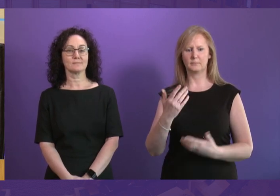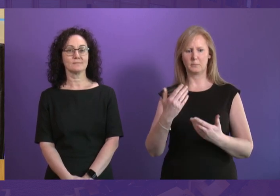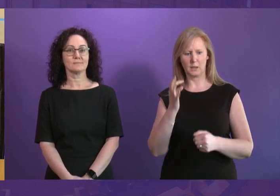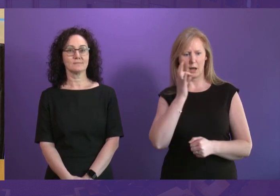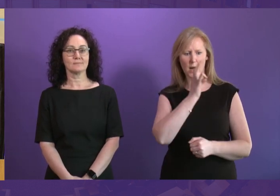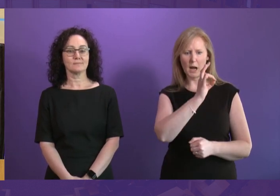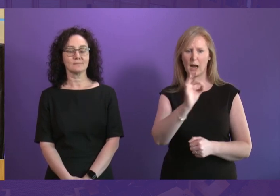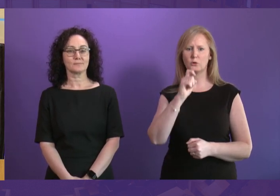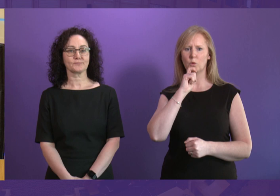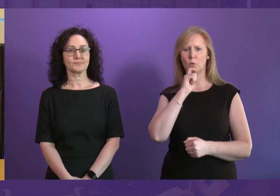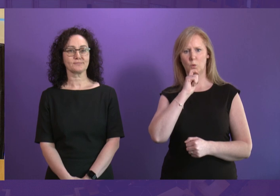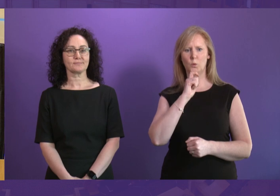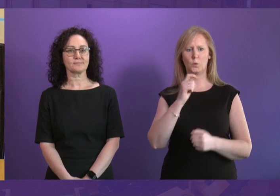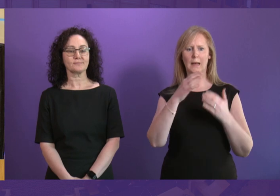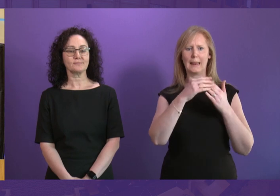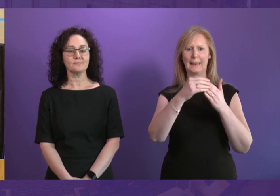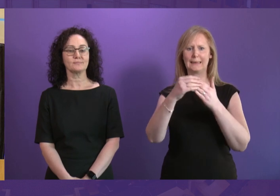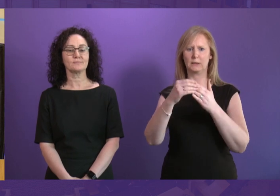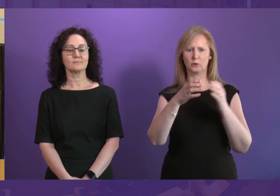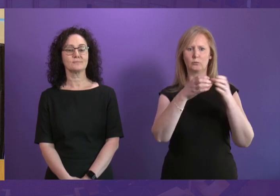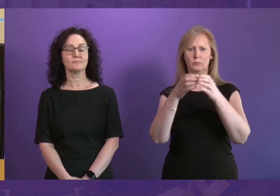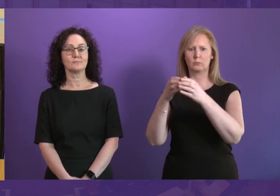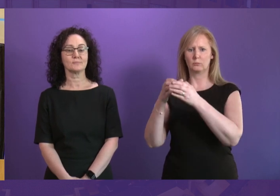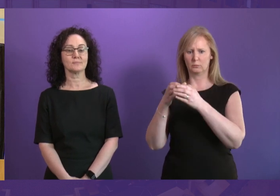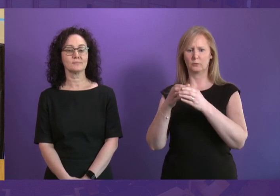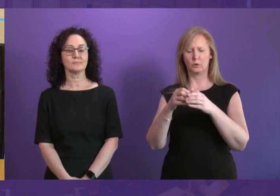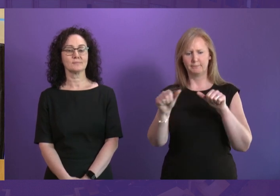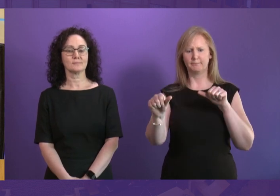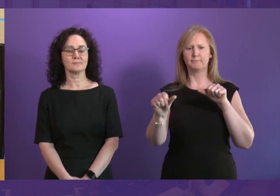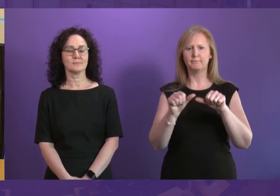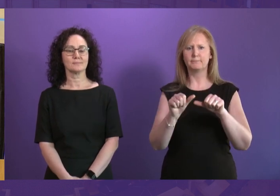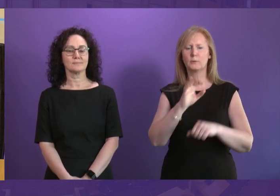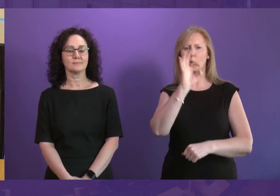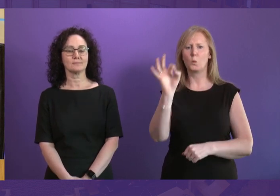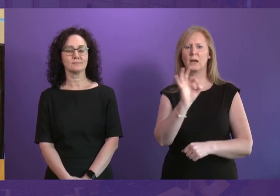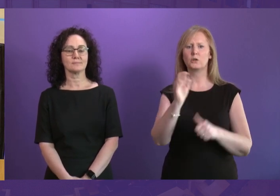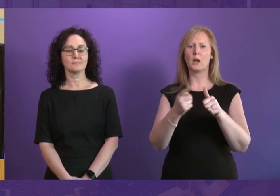or to be in touch with all the party leaders to ask for shorter questions and answers this